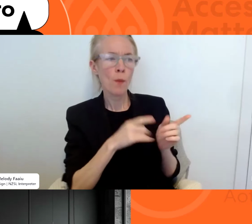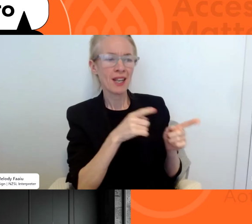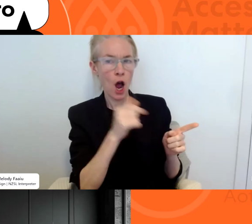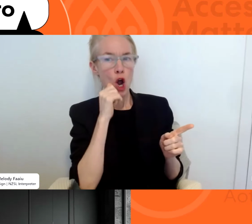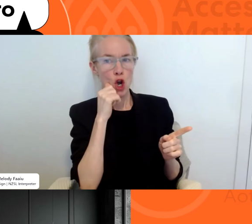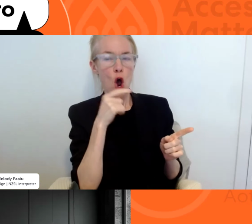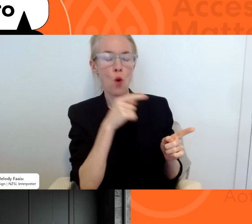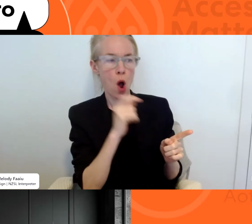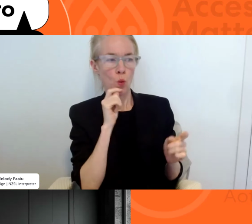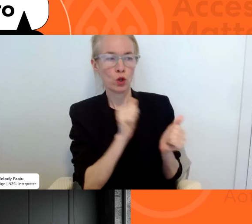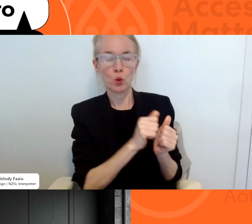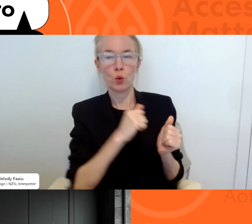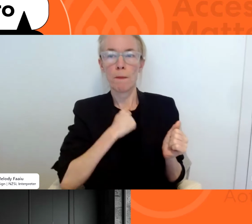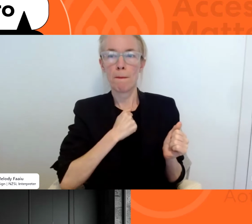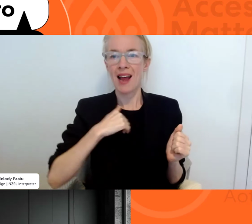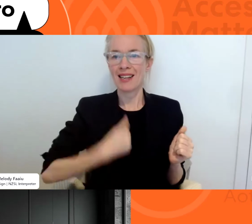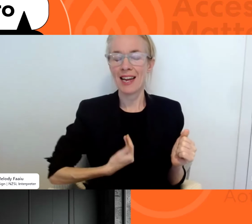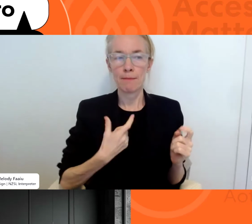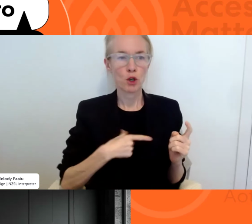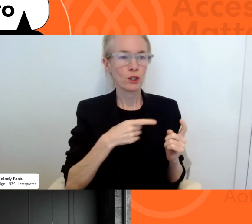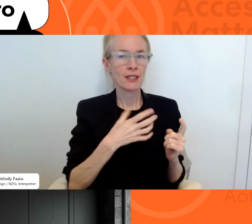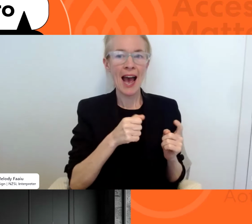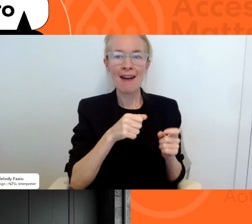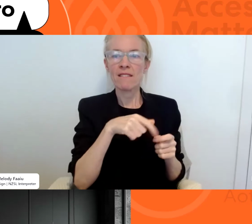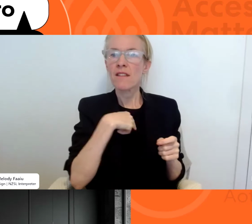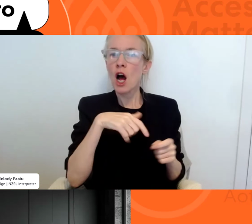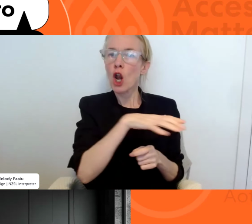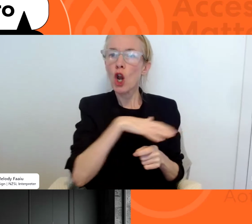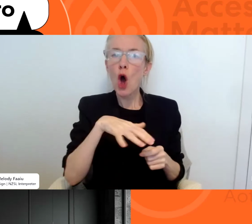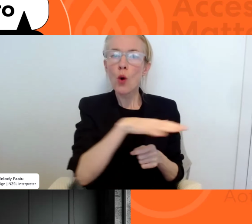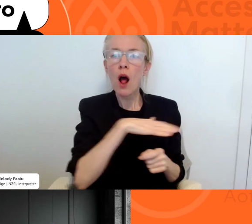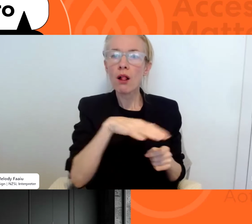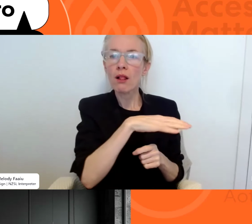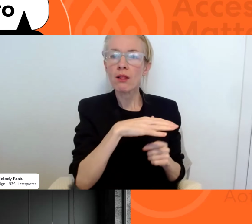local facilities were accessible to me; ie, I could push my child